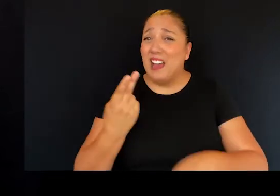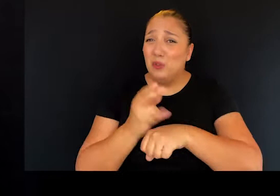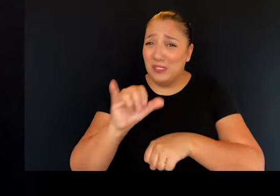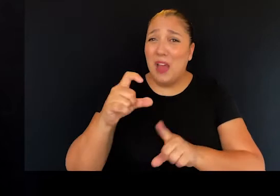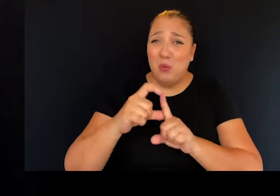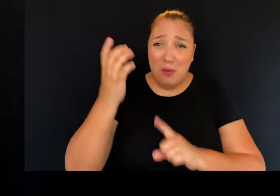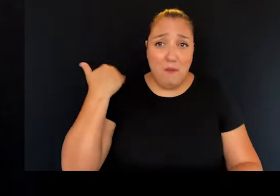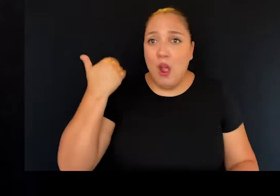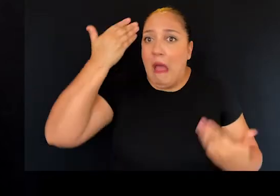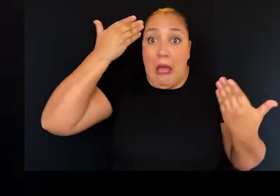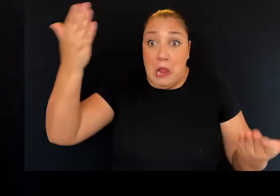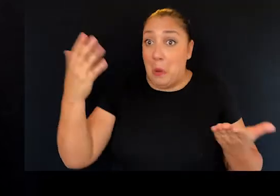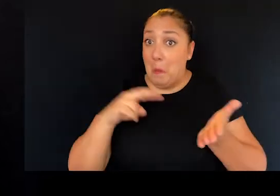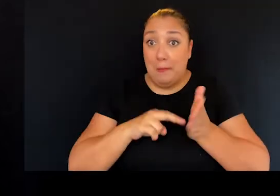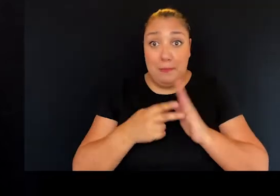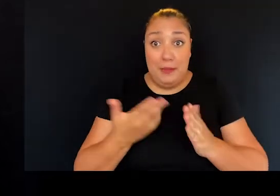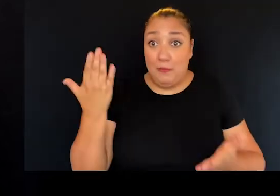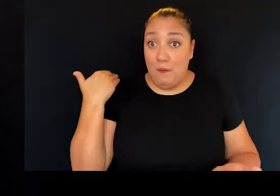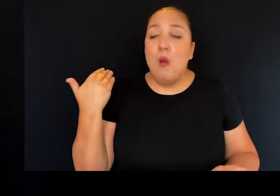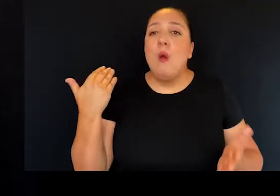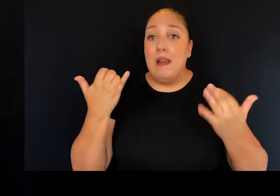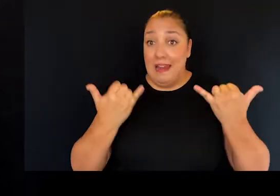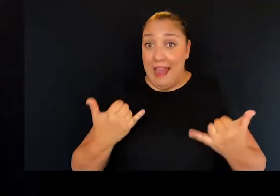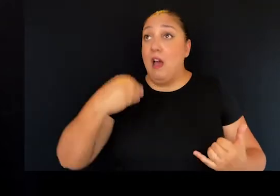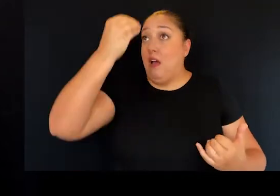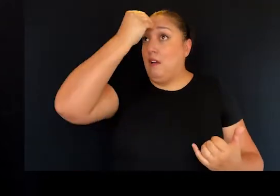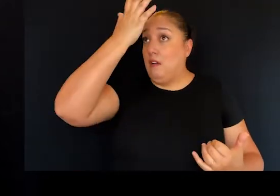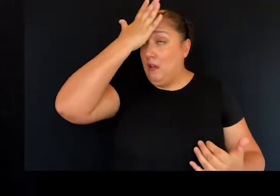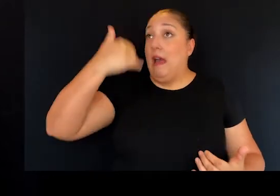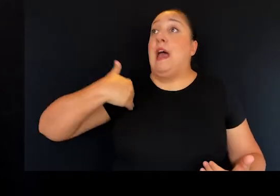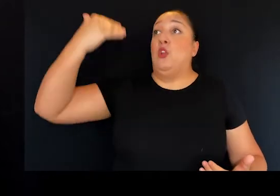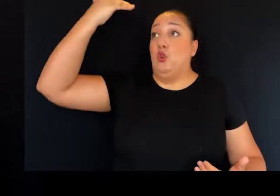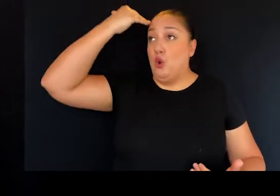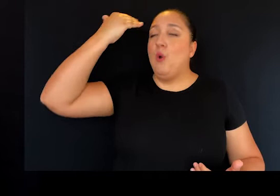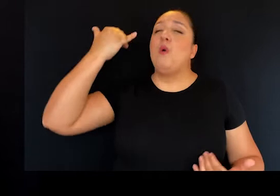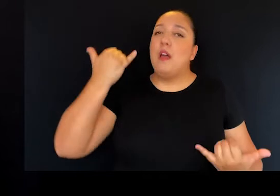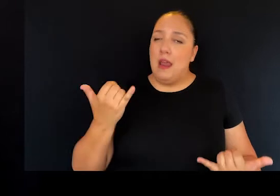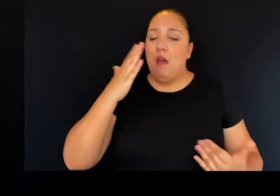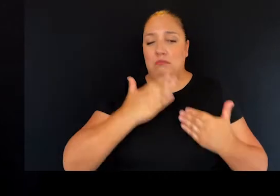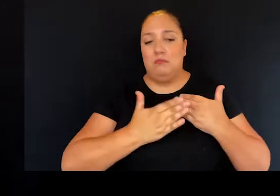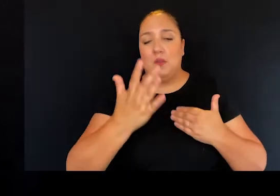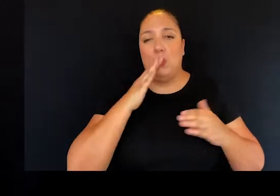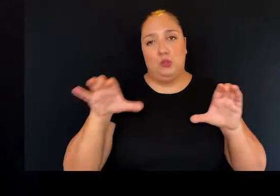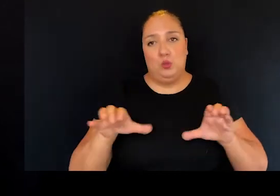or, "Now that I know better, I'll do better." And so as we think about moving forward,